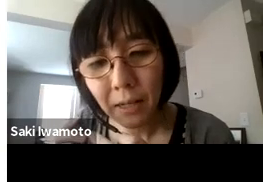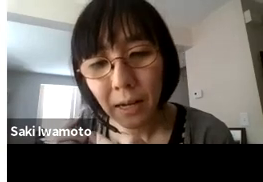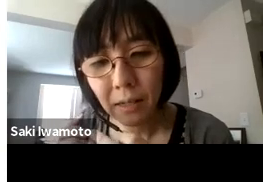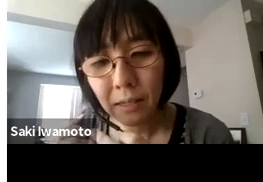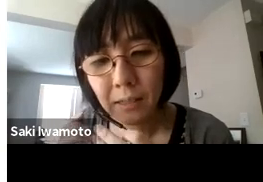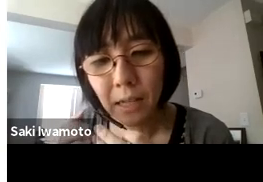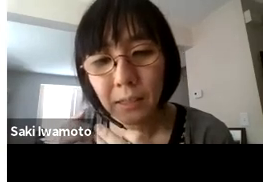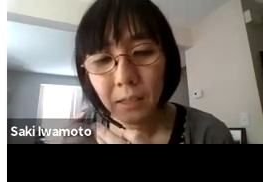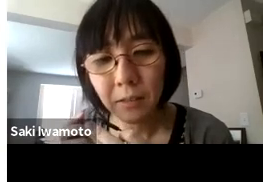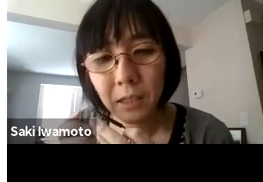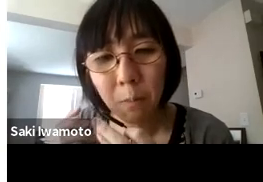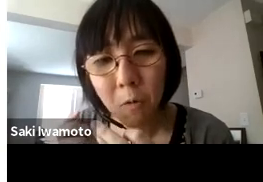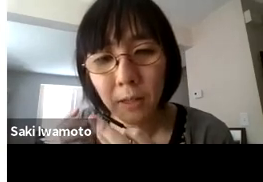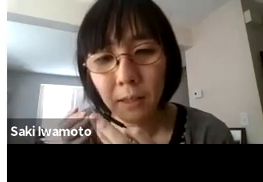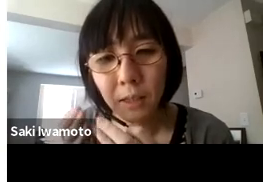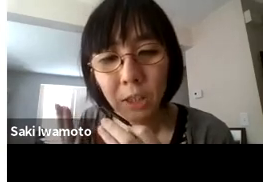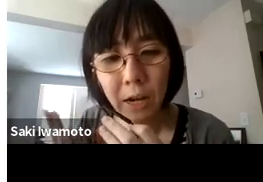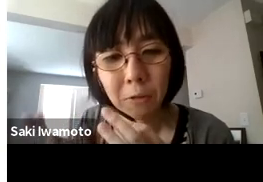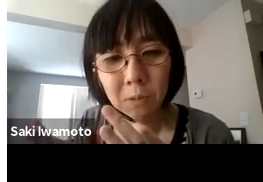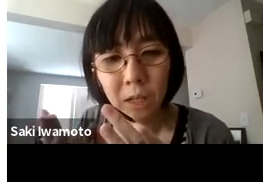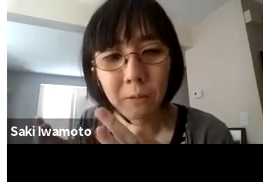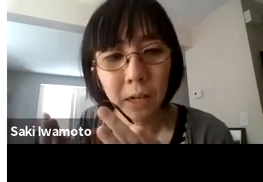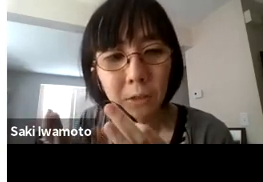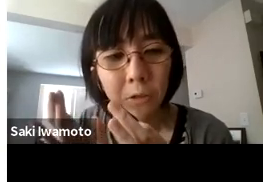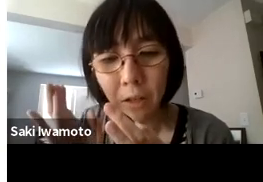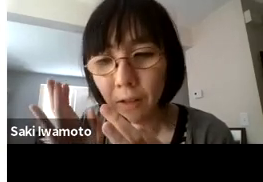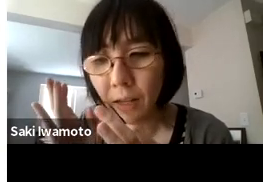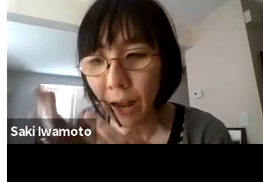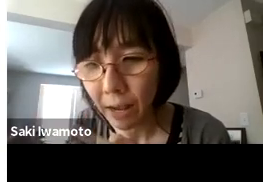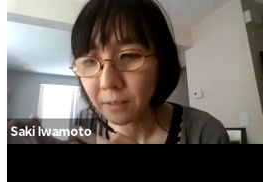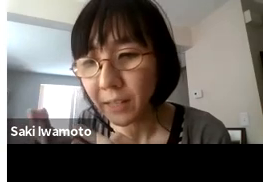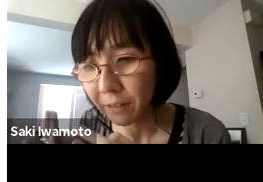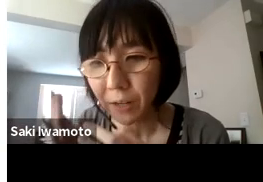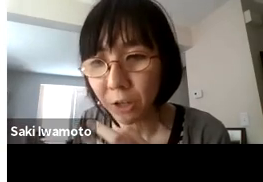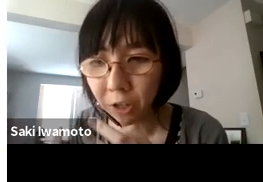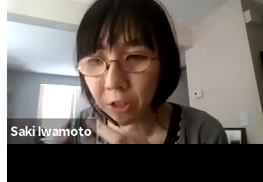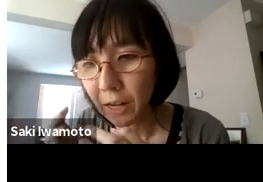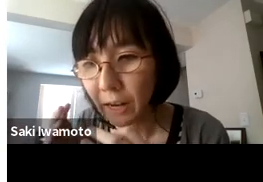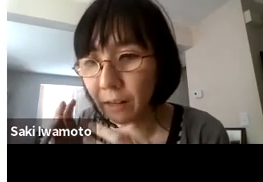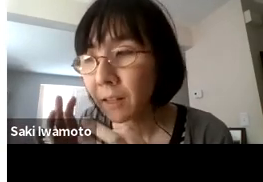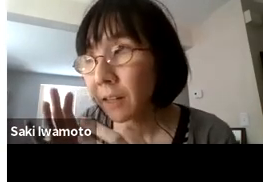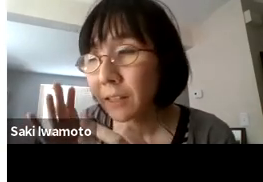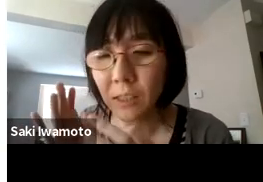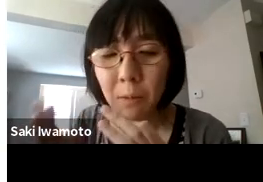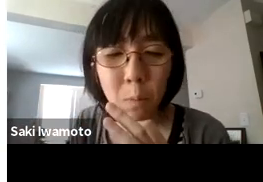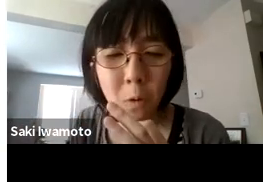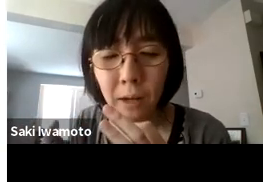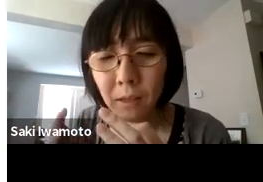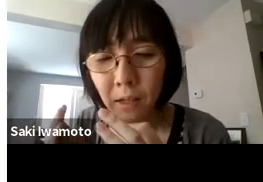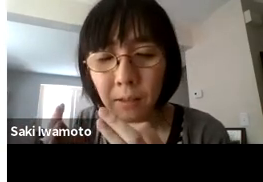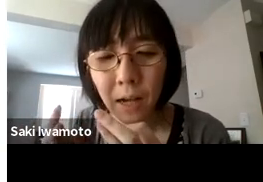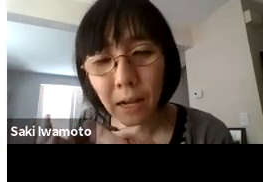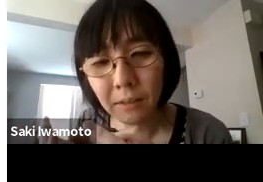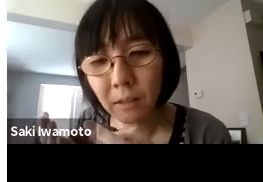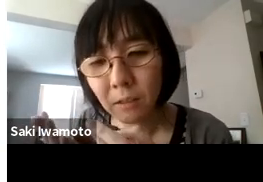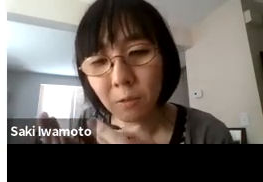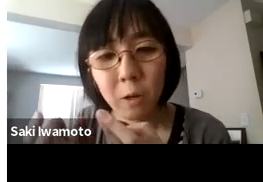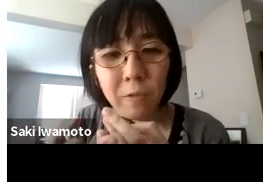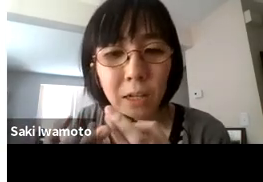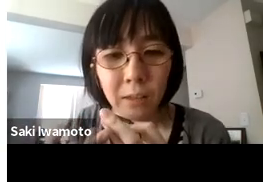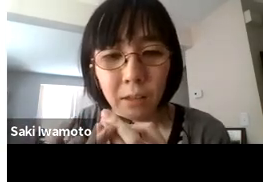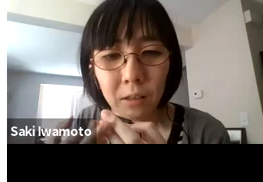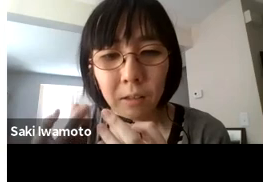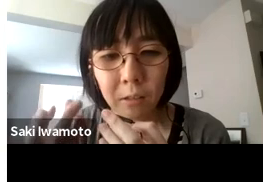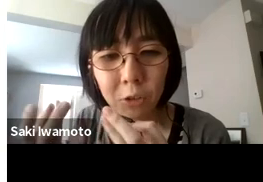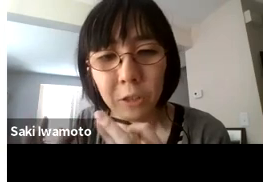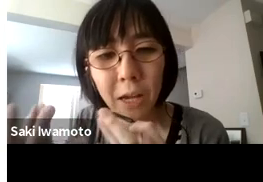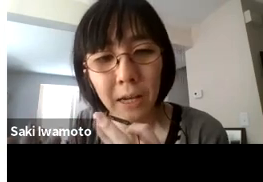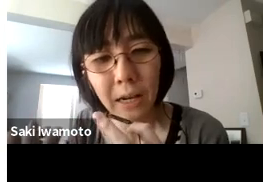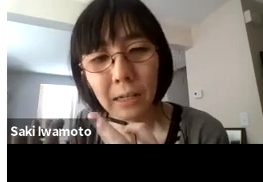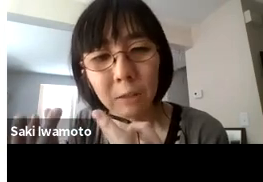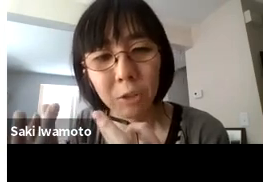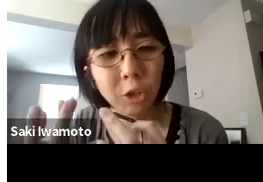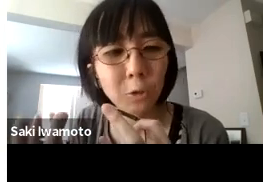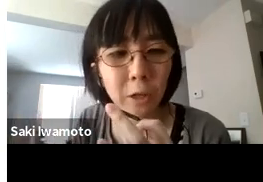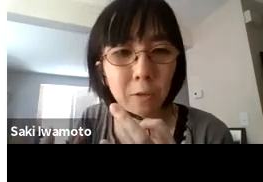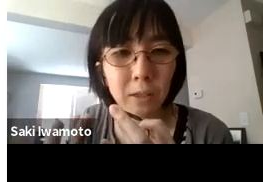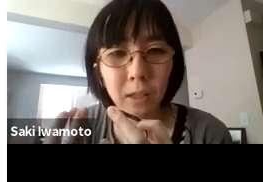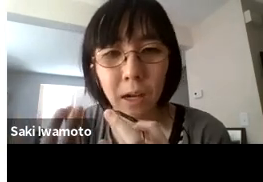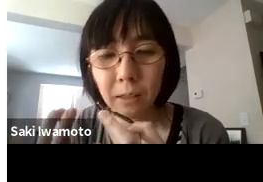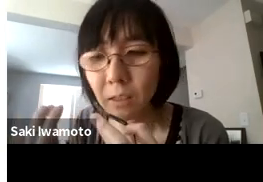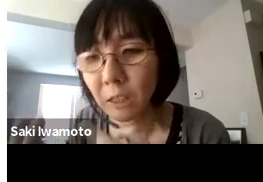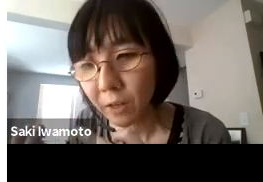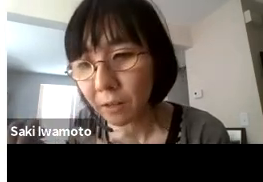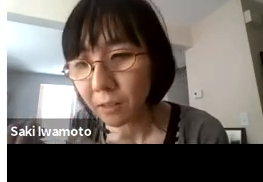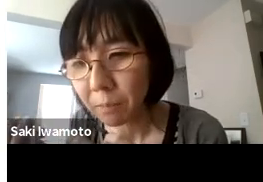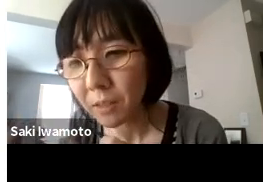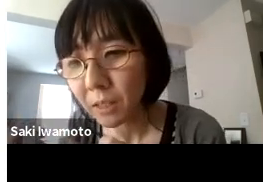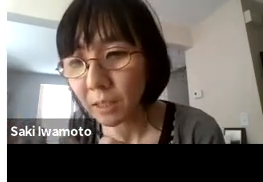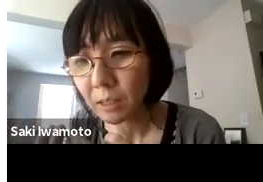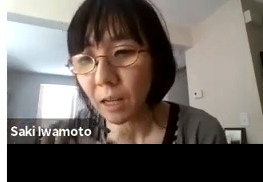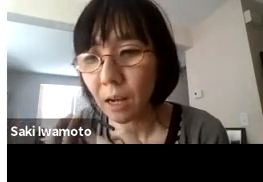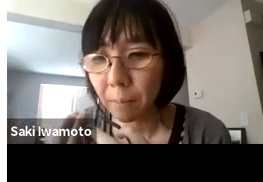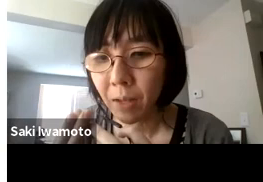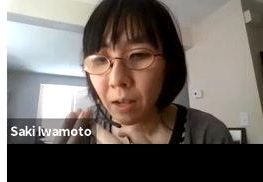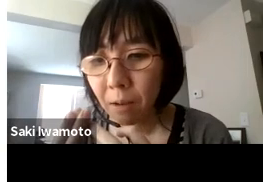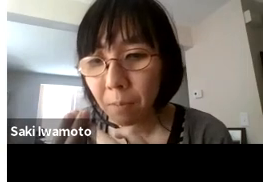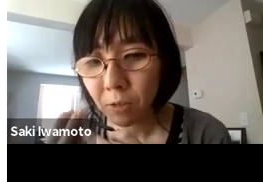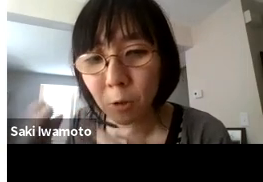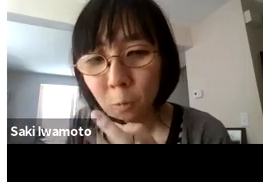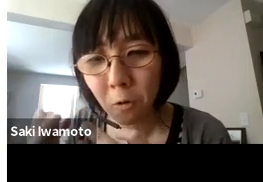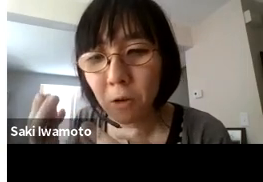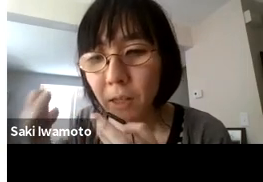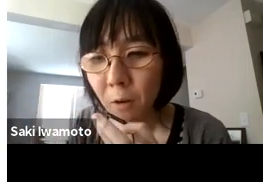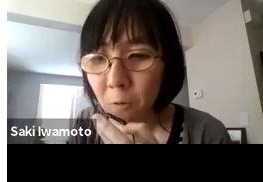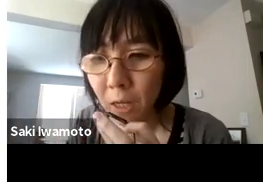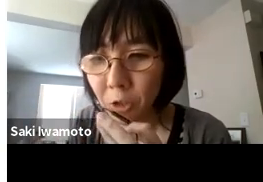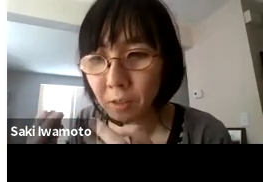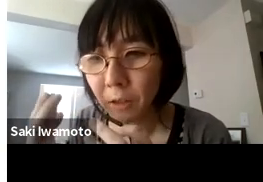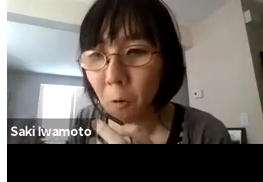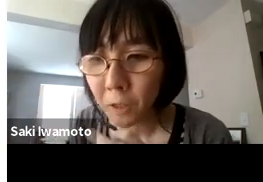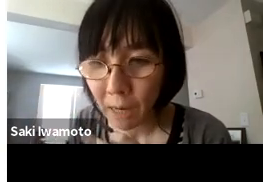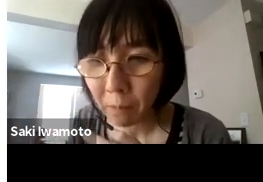But again, like, it's not necessarily the point that the child themselves can use their like hands and fingers and touch and poke at the ice, but we can still engage with children with significant disabilities, but still work with their own interests their